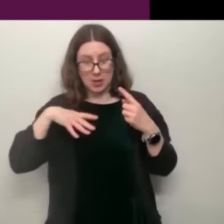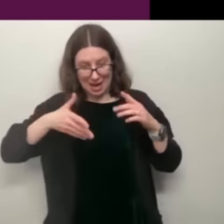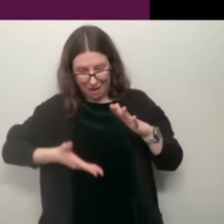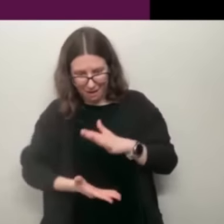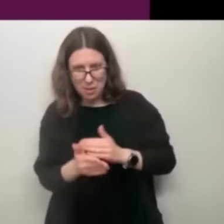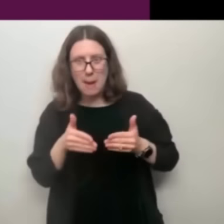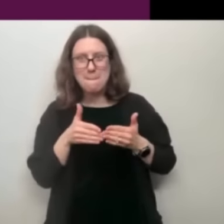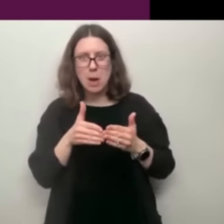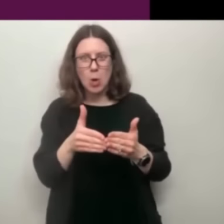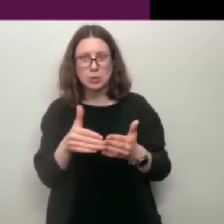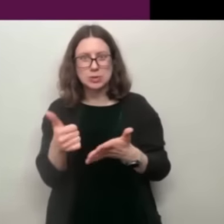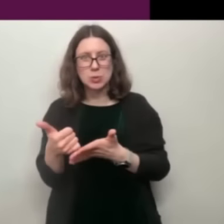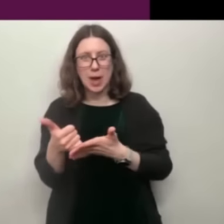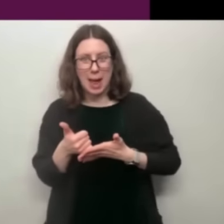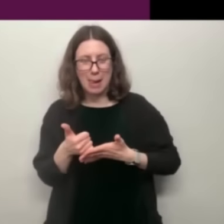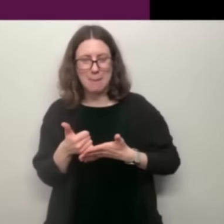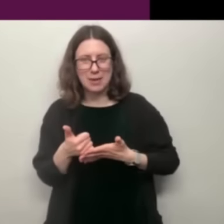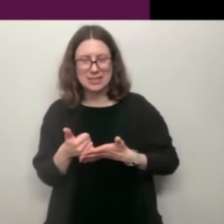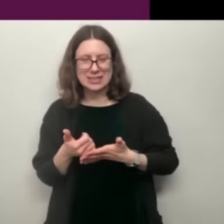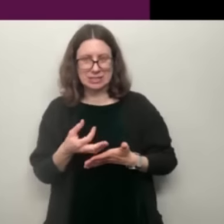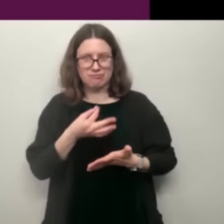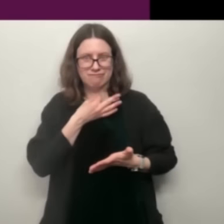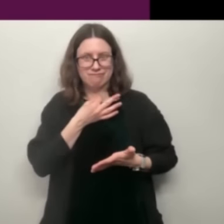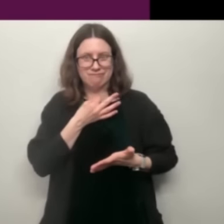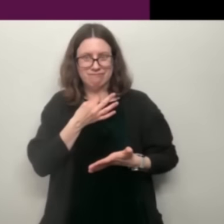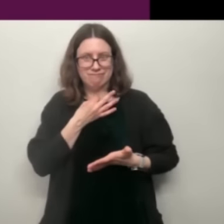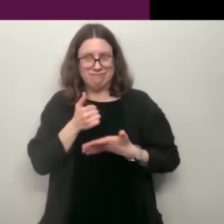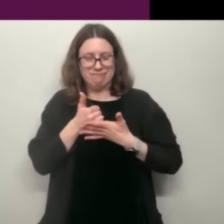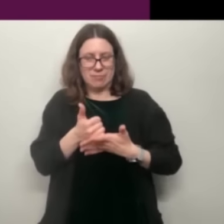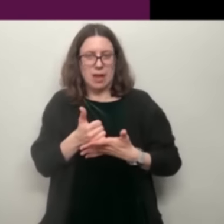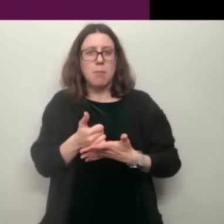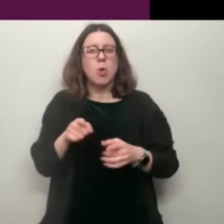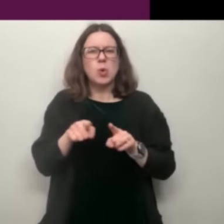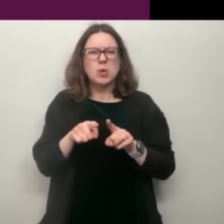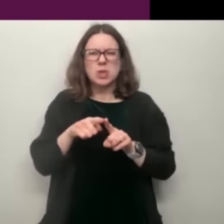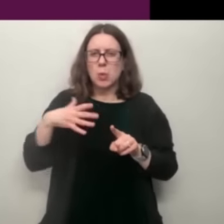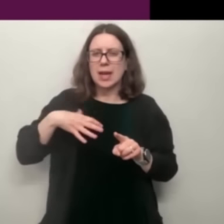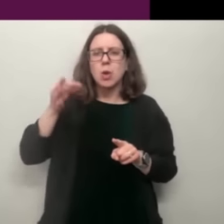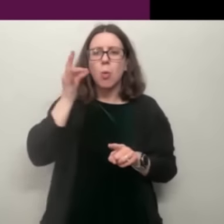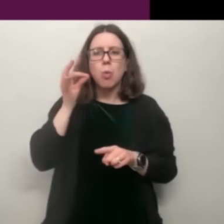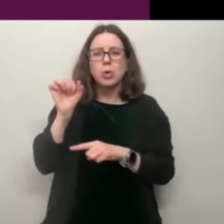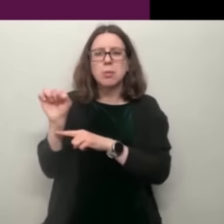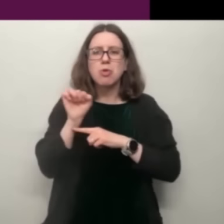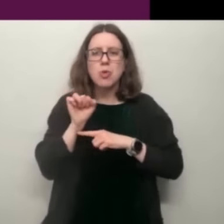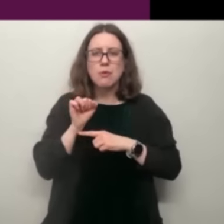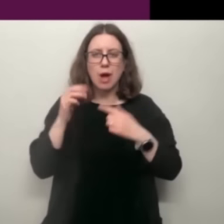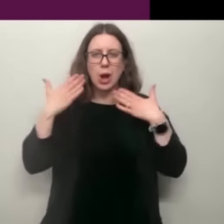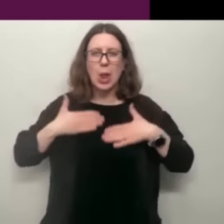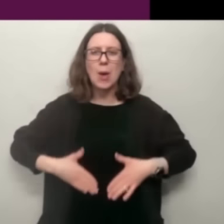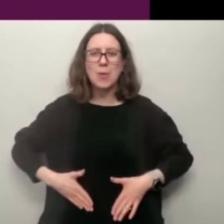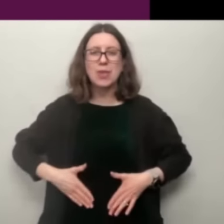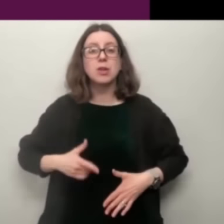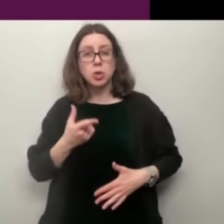and many, many layers of warm and waterproof clothing. In this image we can see the internals of the bridge on one